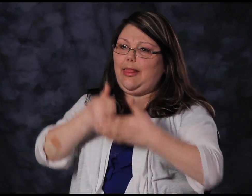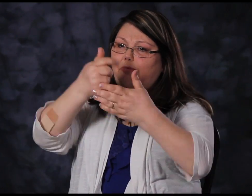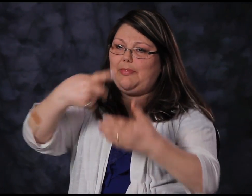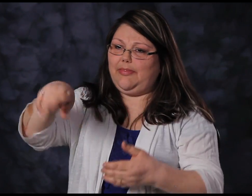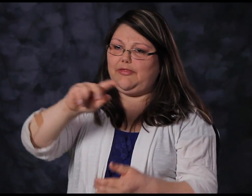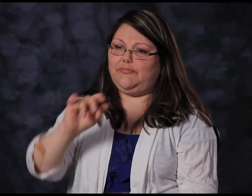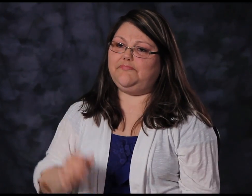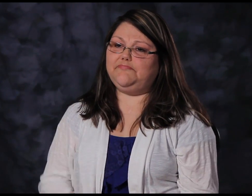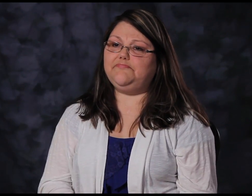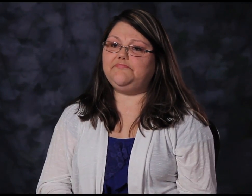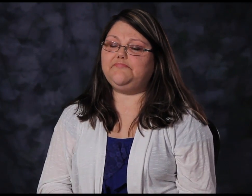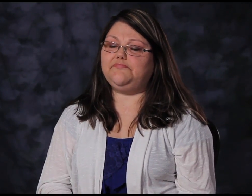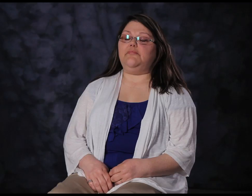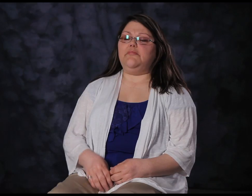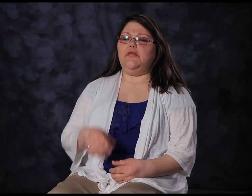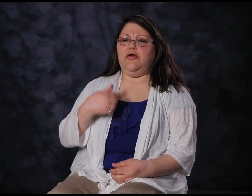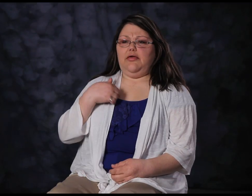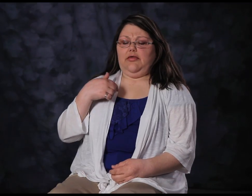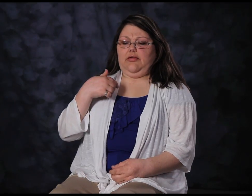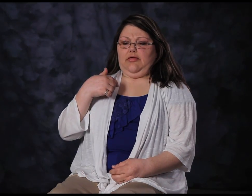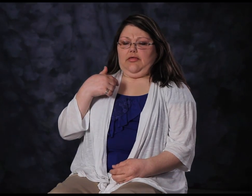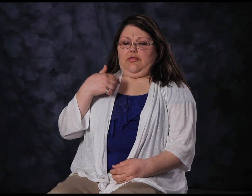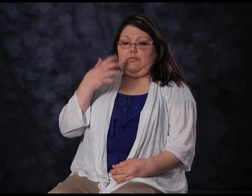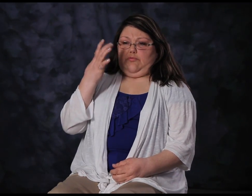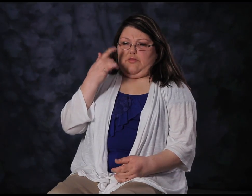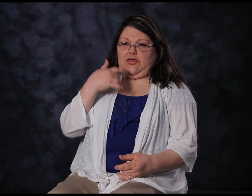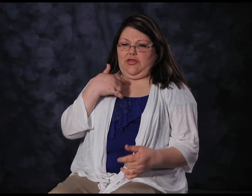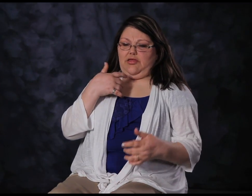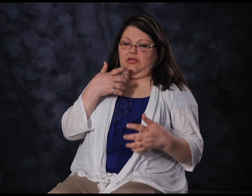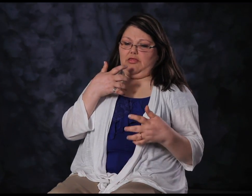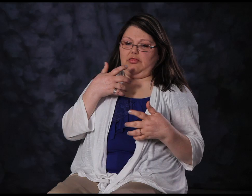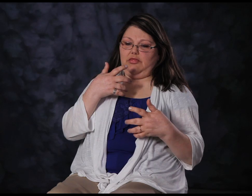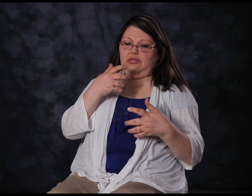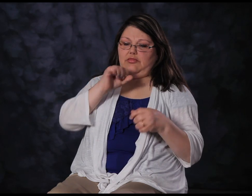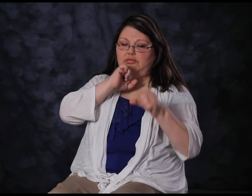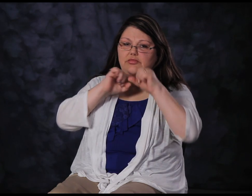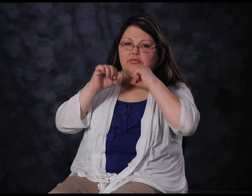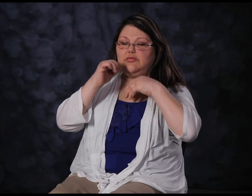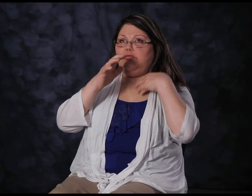I want to share them with others in hopes it’ll help them on their recovery journey.